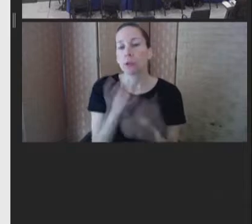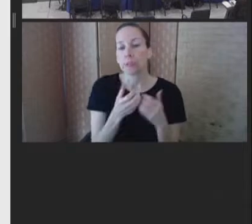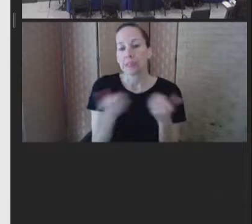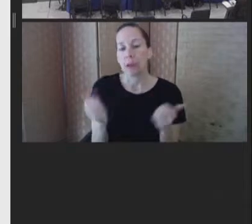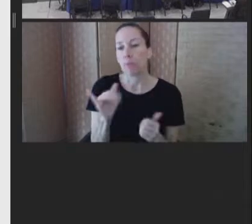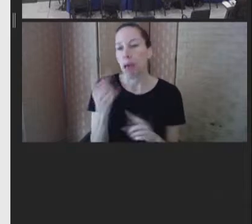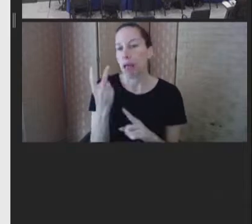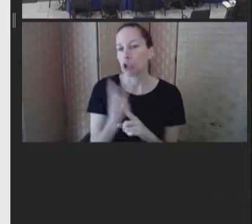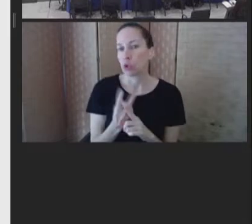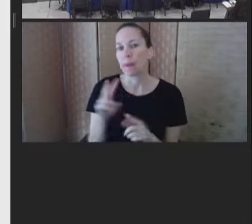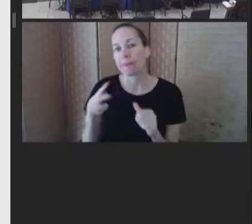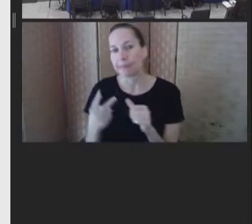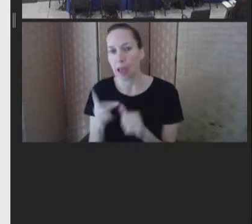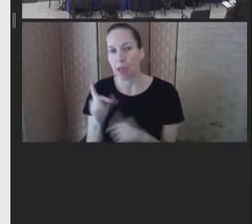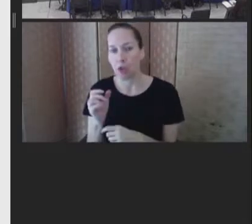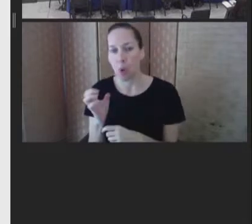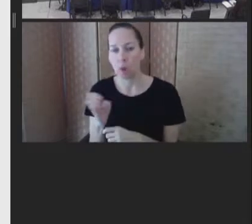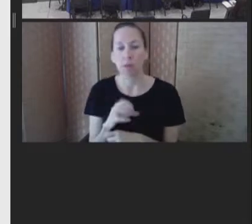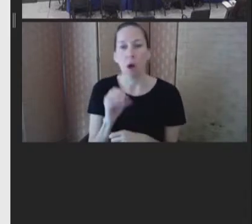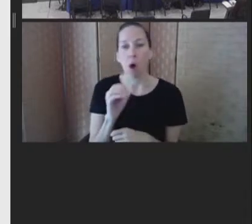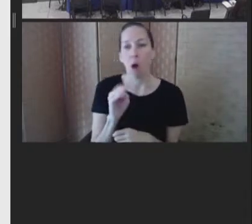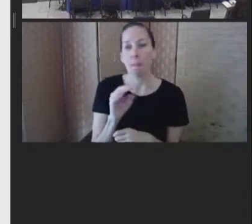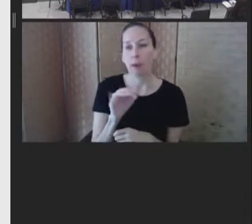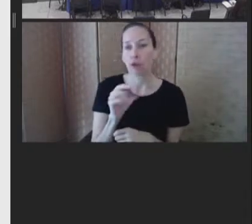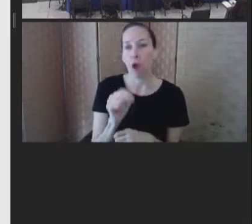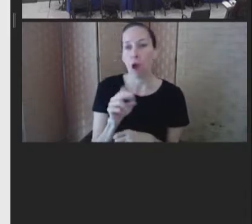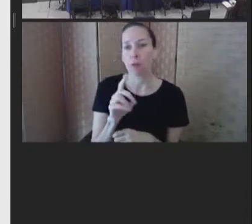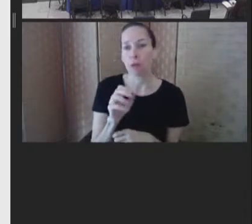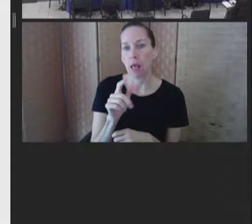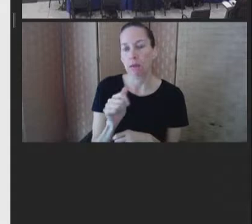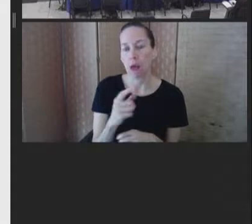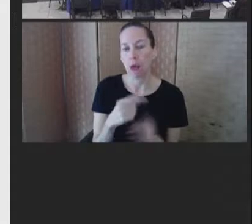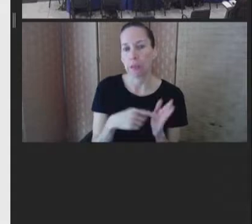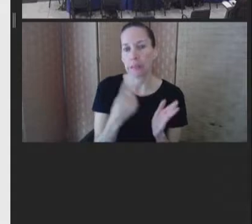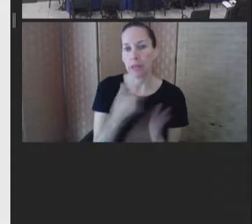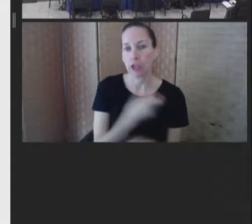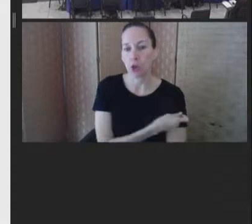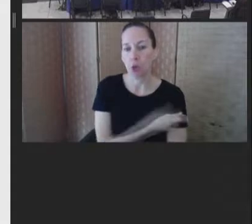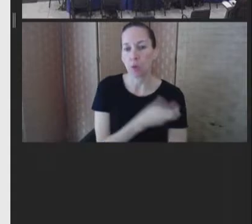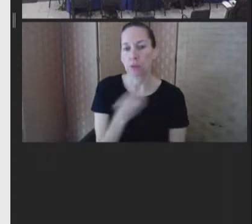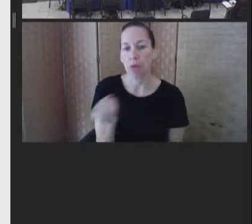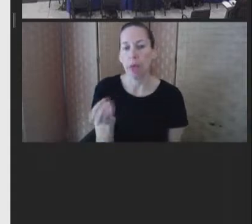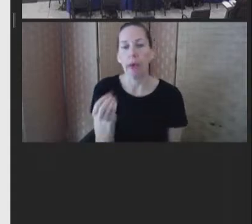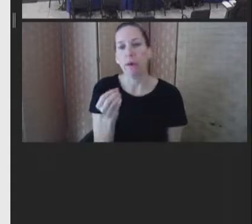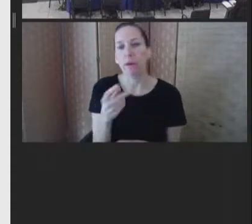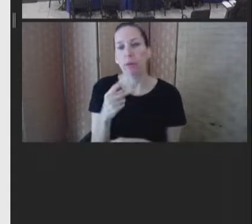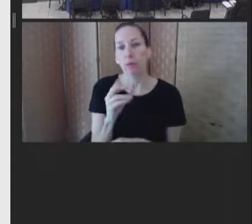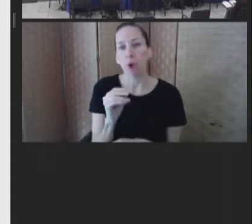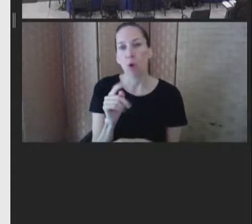Omicron Delta single dose, Omicron single dose, and Omicron and prototype single dose. Each arm